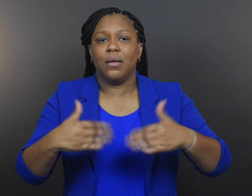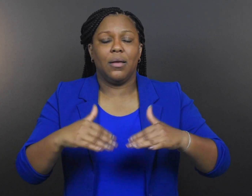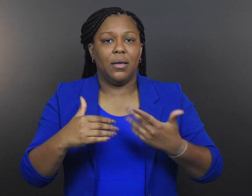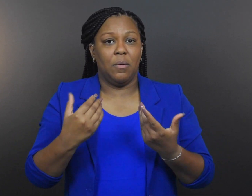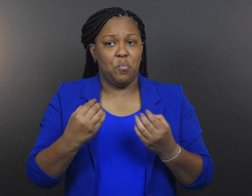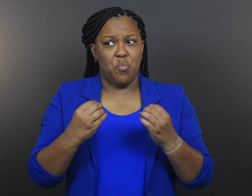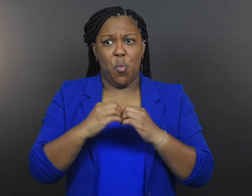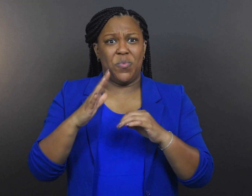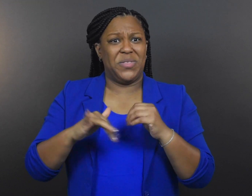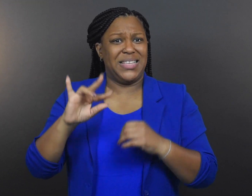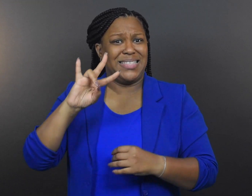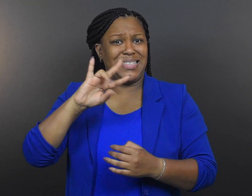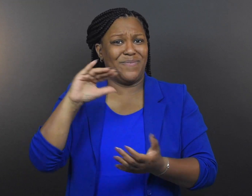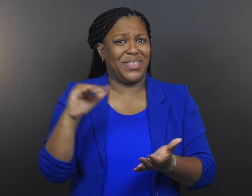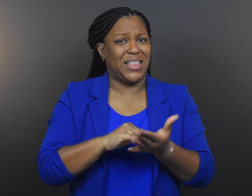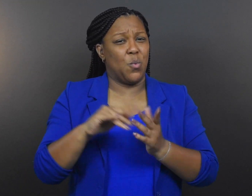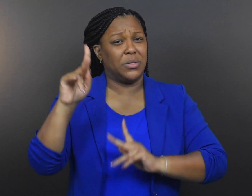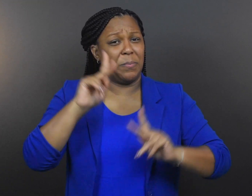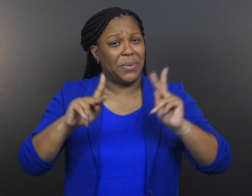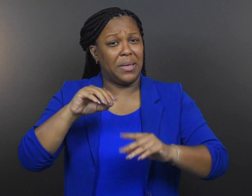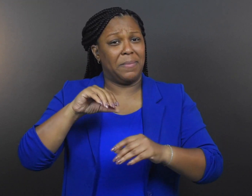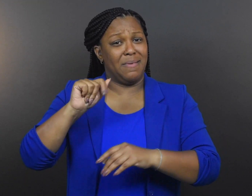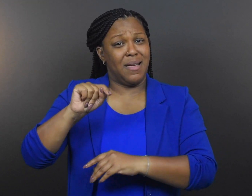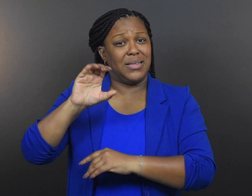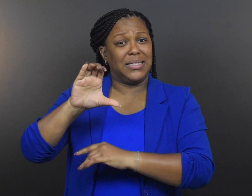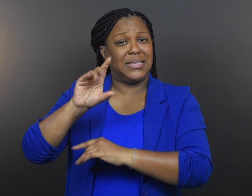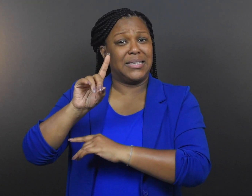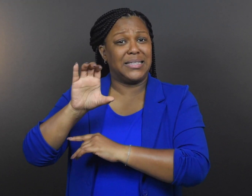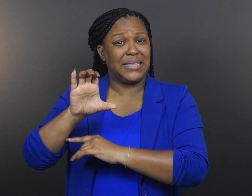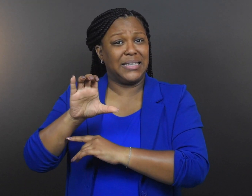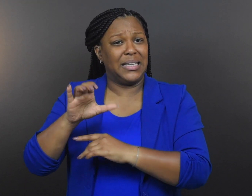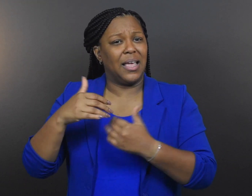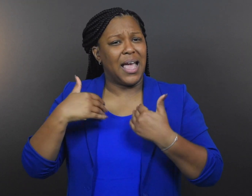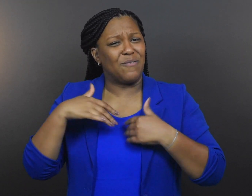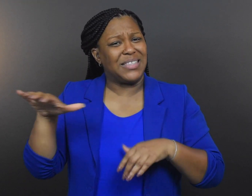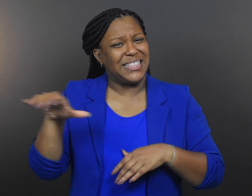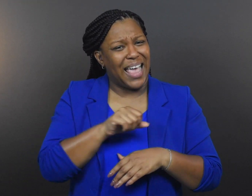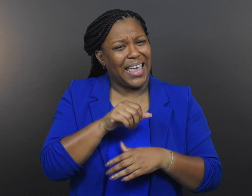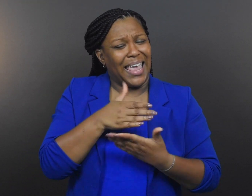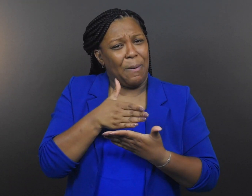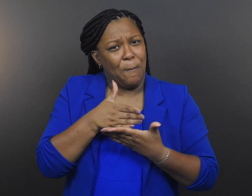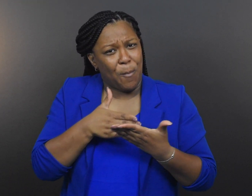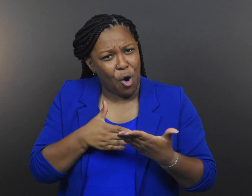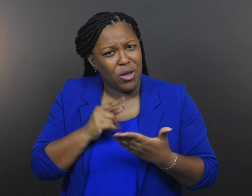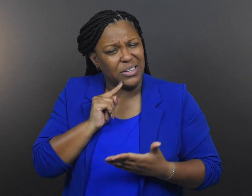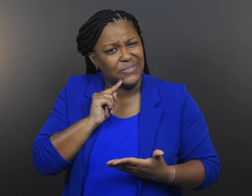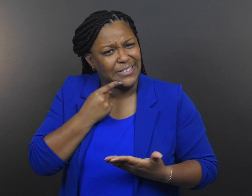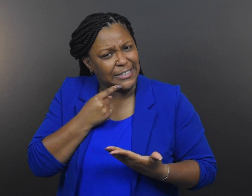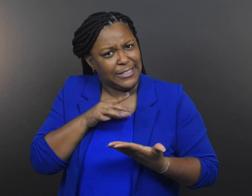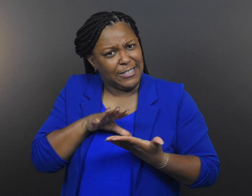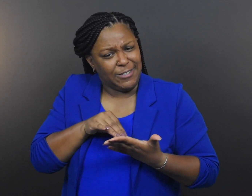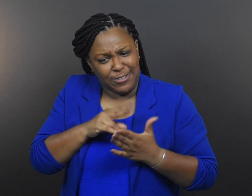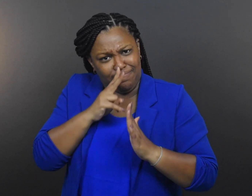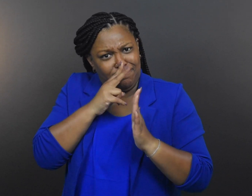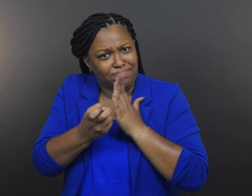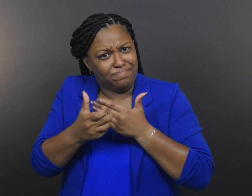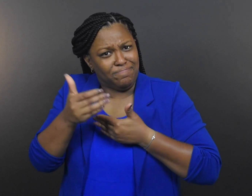7,000 people at CDC who have taken part in the response to COVID-19. Their work has helped